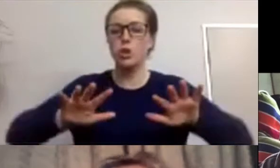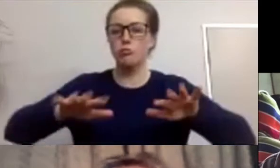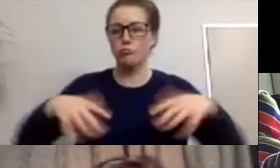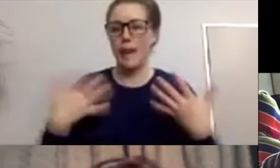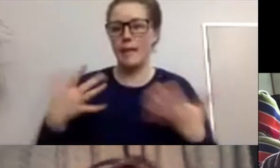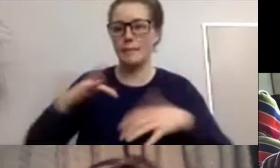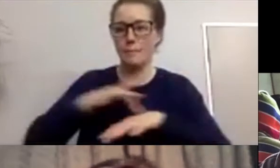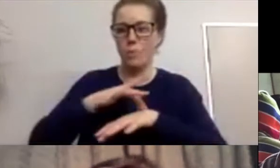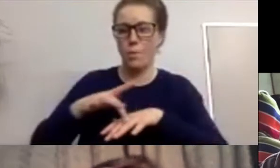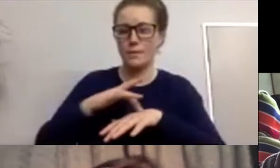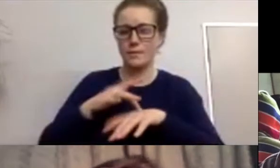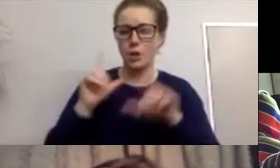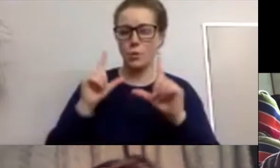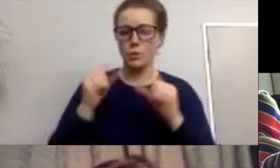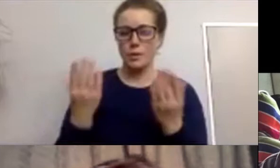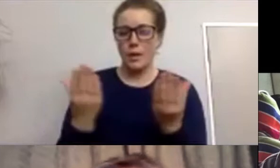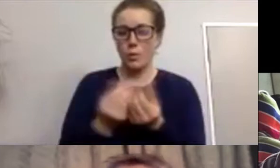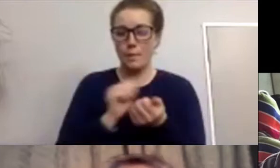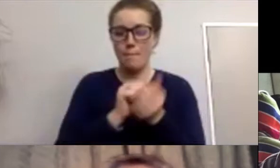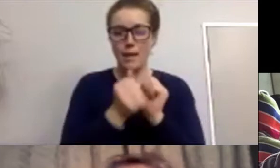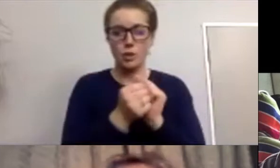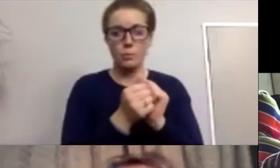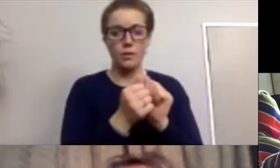doing that in partnership with the Vodafone Event Centre and with Te Papa.